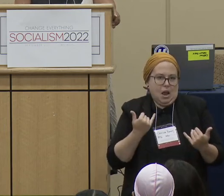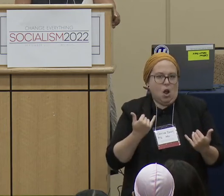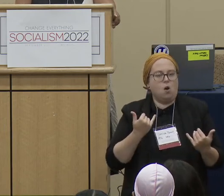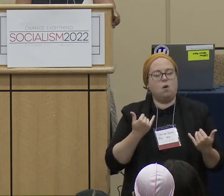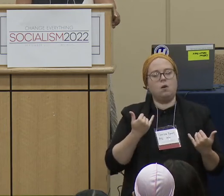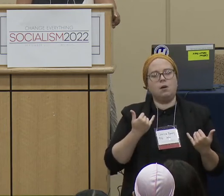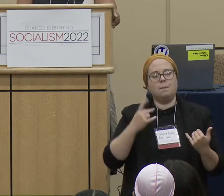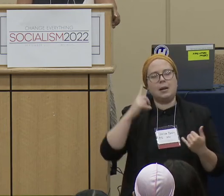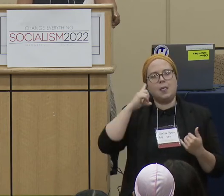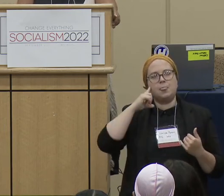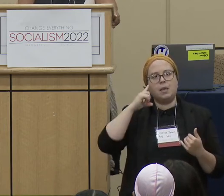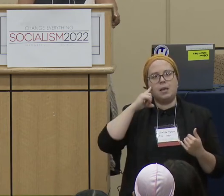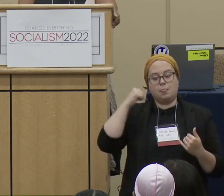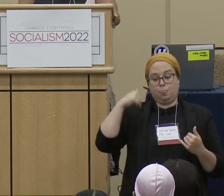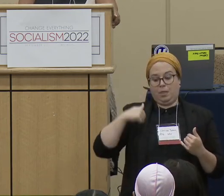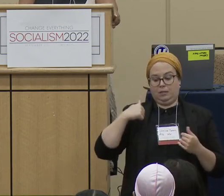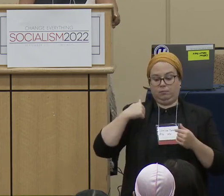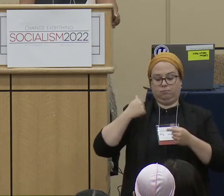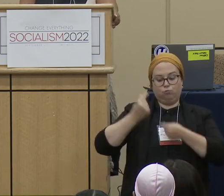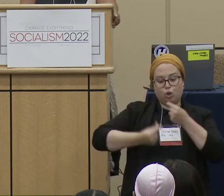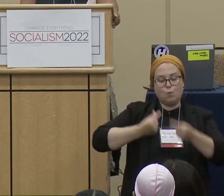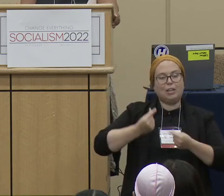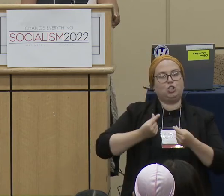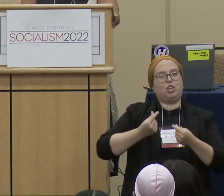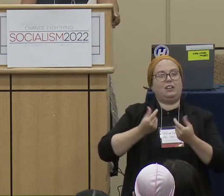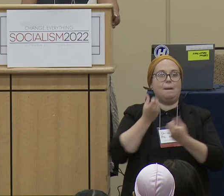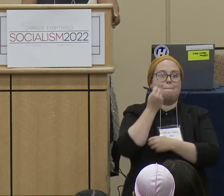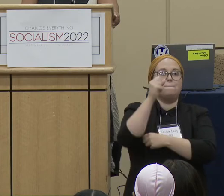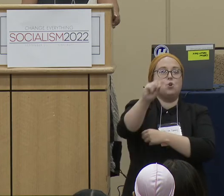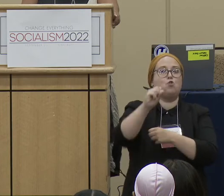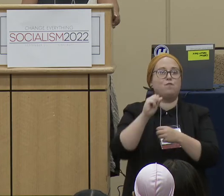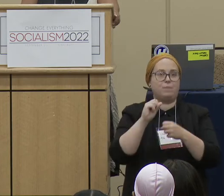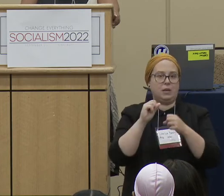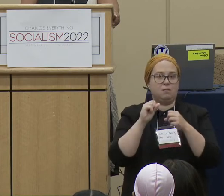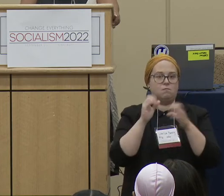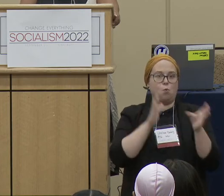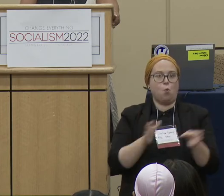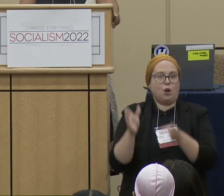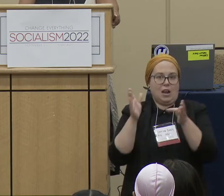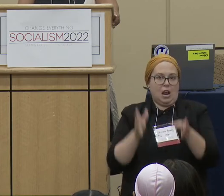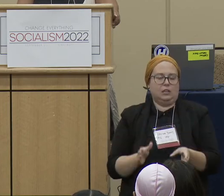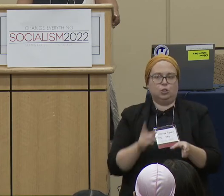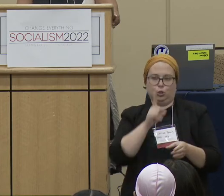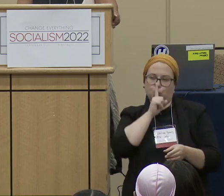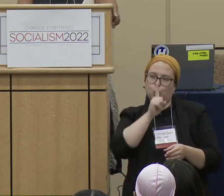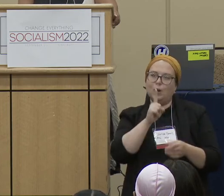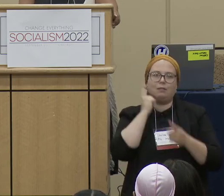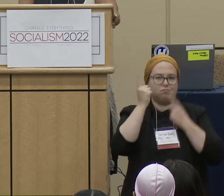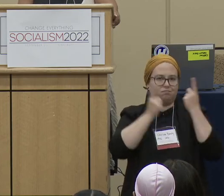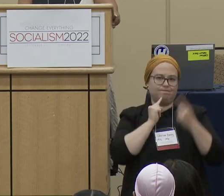right now. But I do think this generation of movement